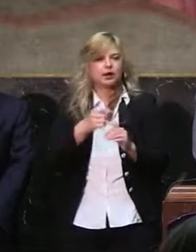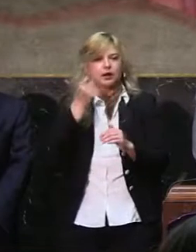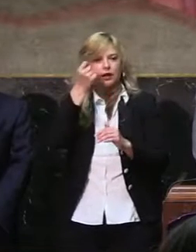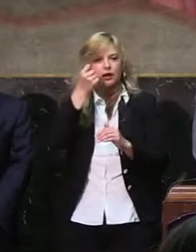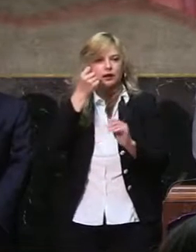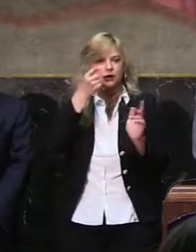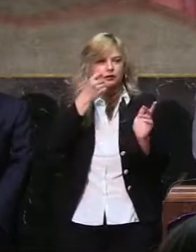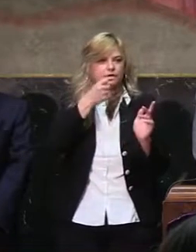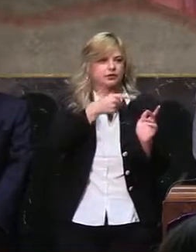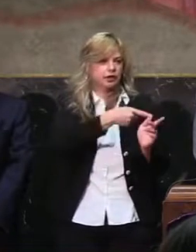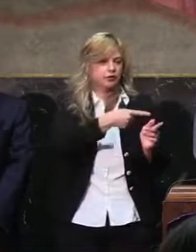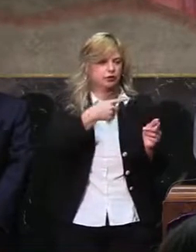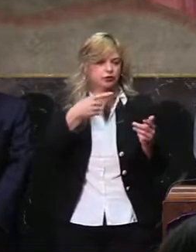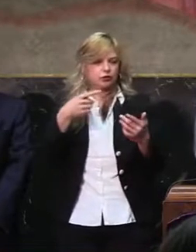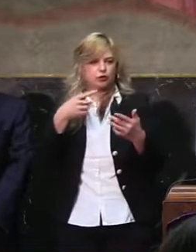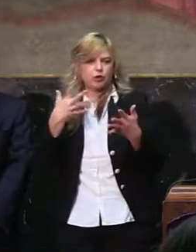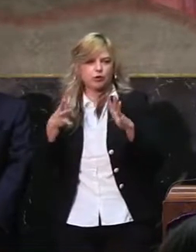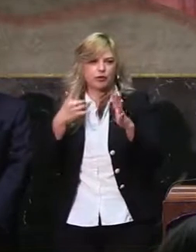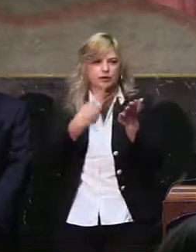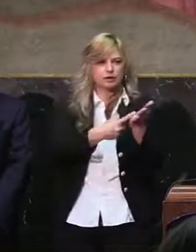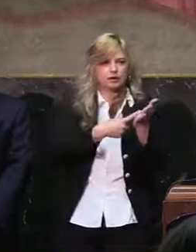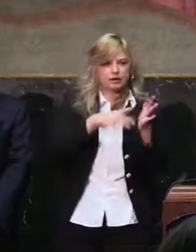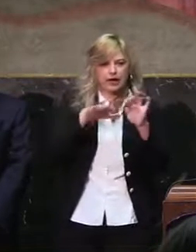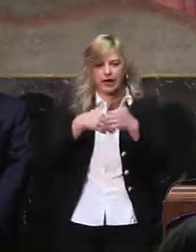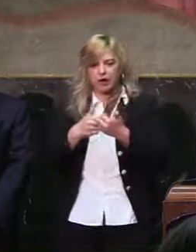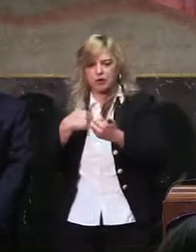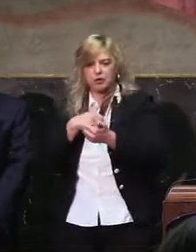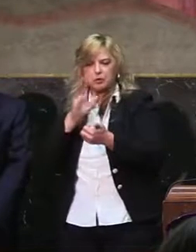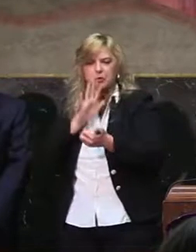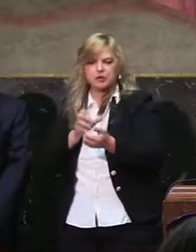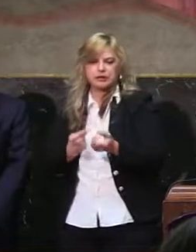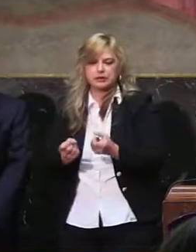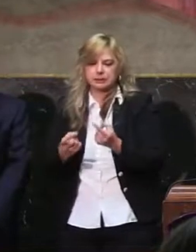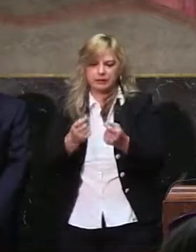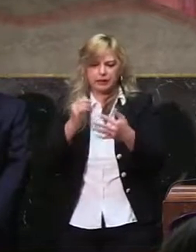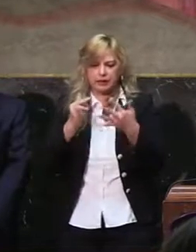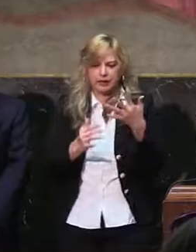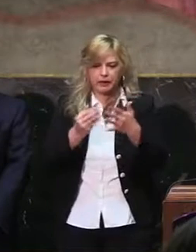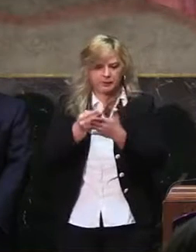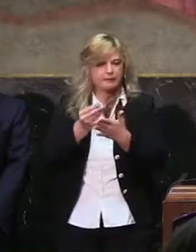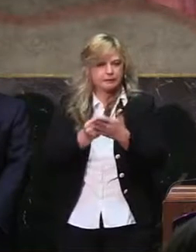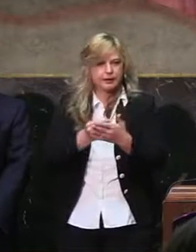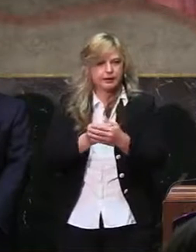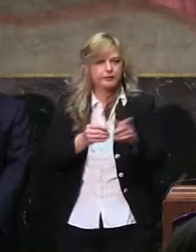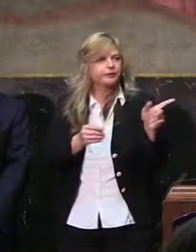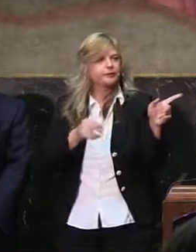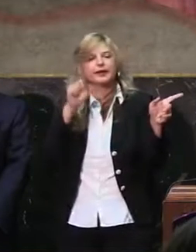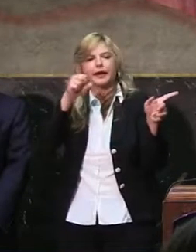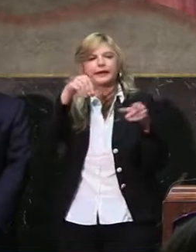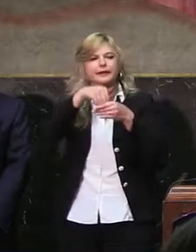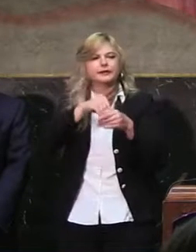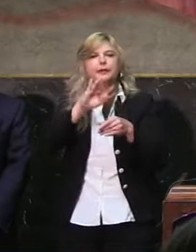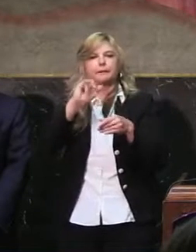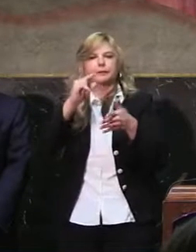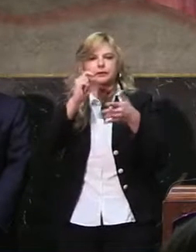willing to spend that money and is there a process- sure it is laid out specifically in the bill thirty percent